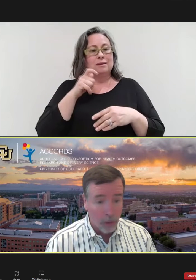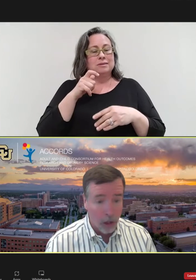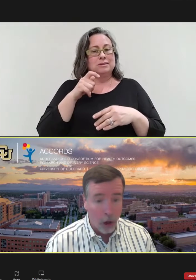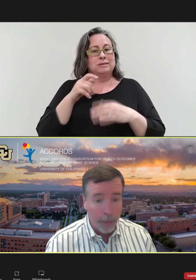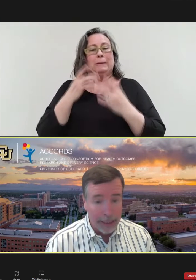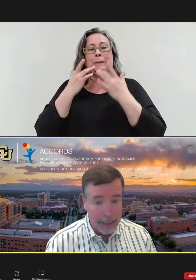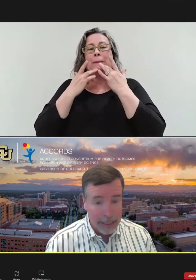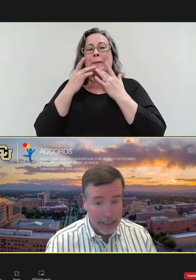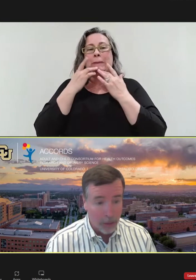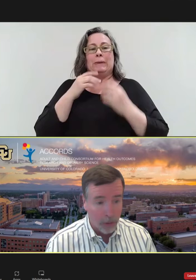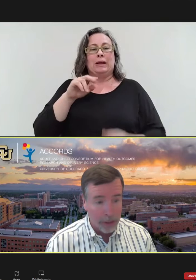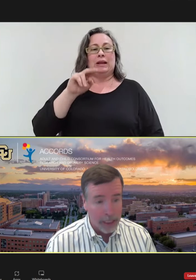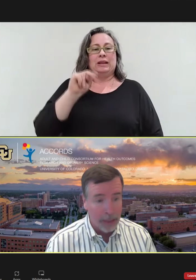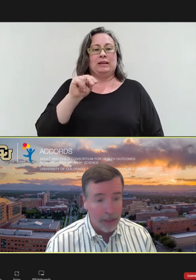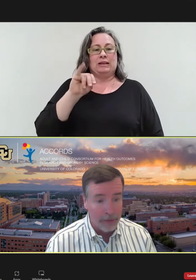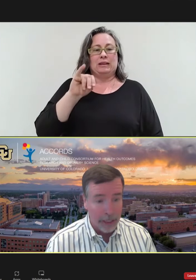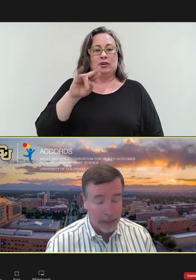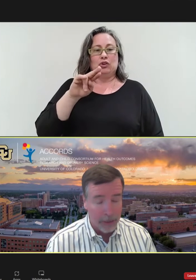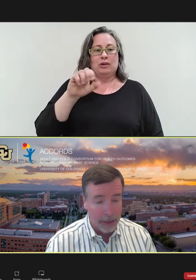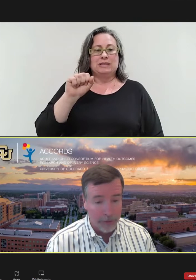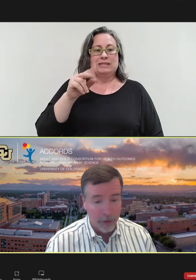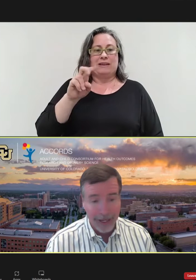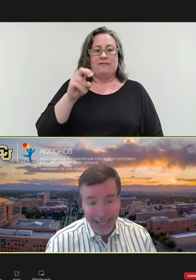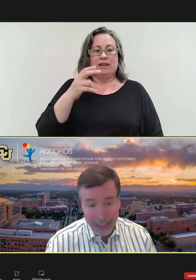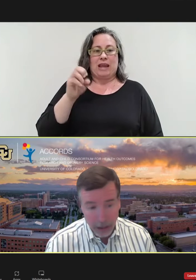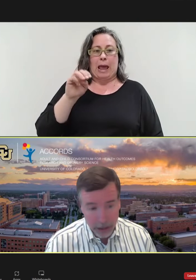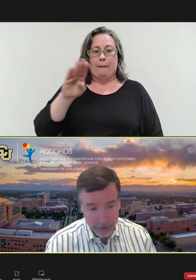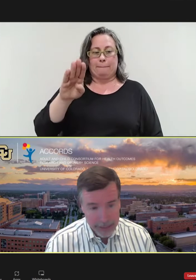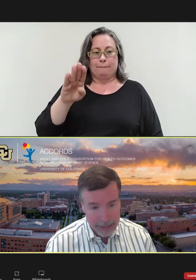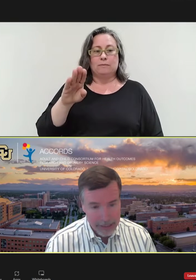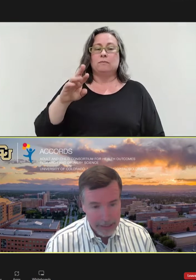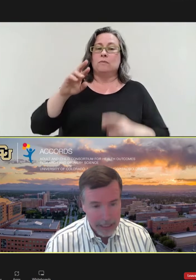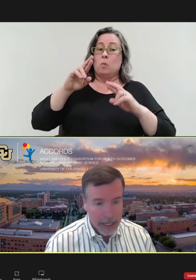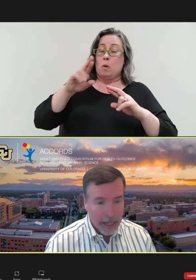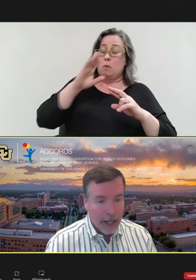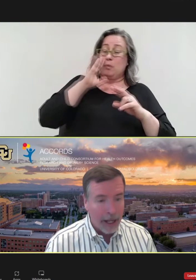we're hoping that CDC will continue these flexibilities for the next RSV season.